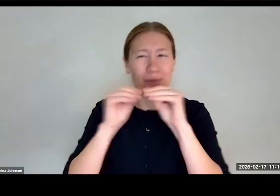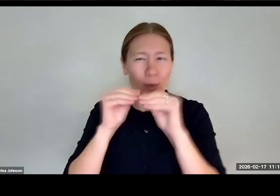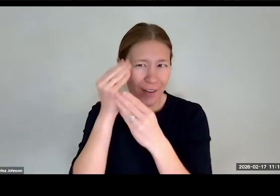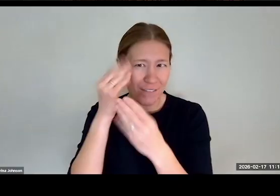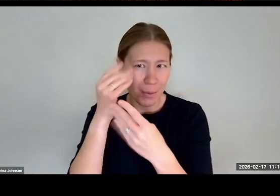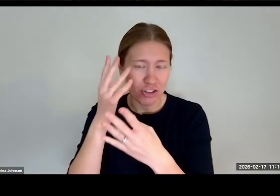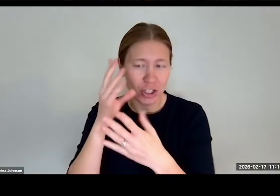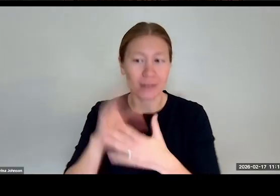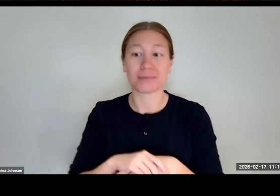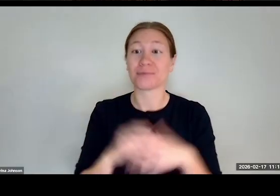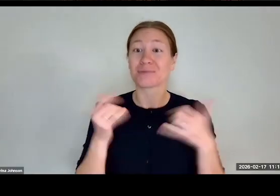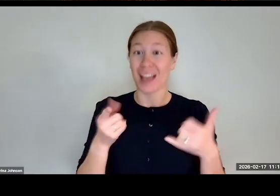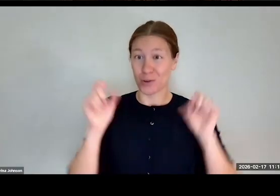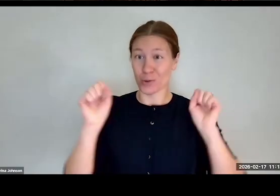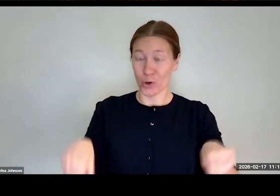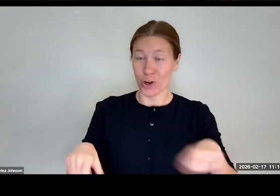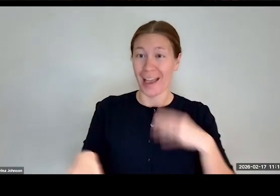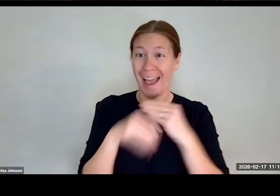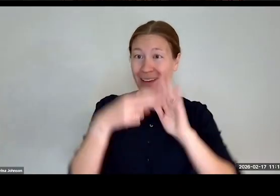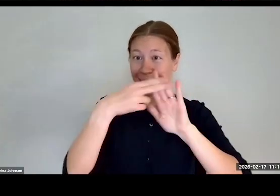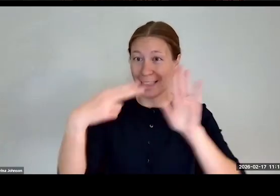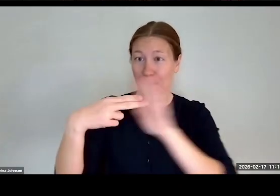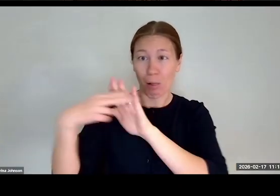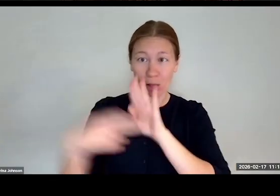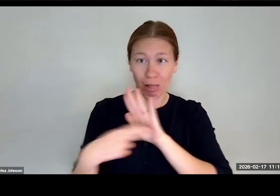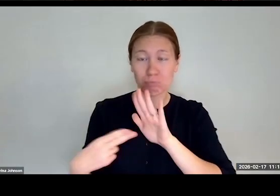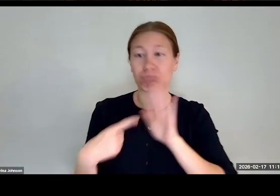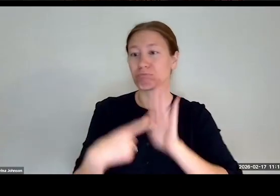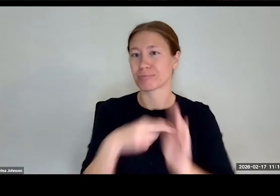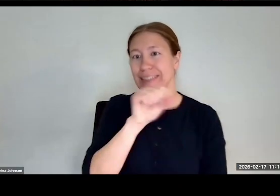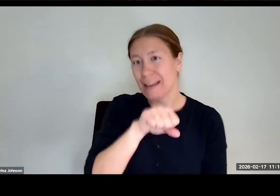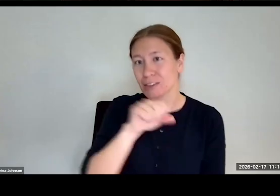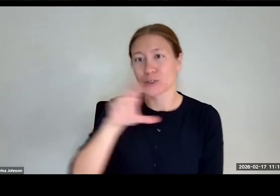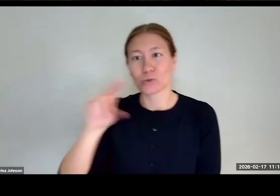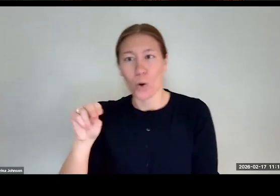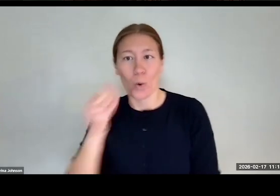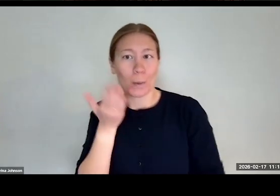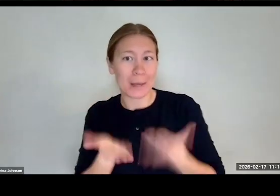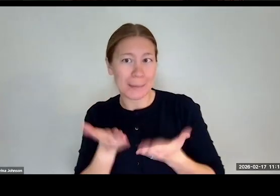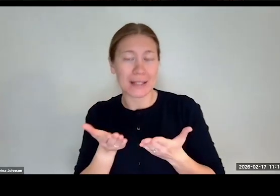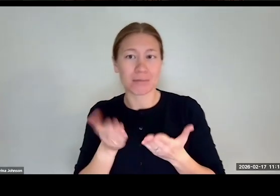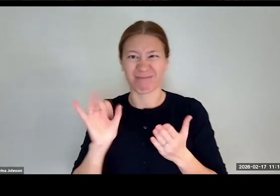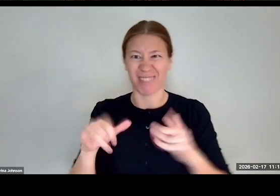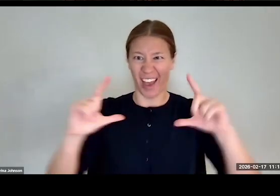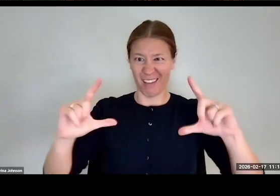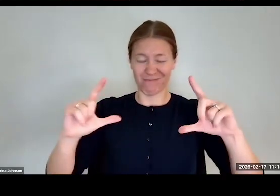So in this case you could add labels like yes no and maybe, and put that right on top of the chunks of the pie chart